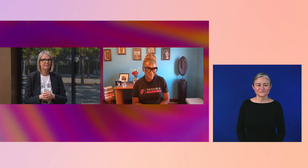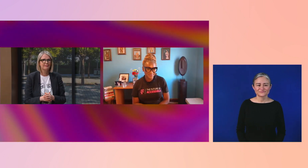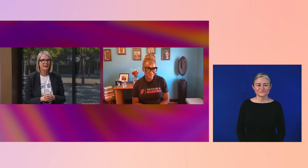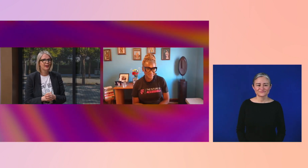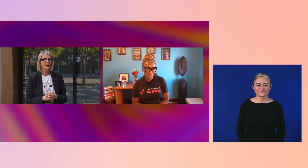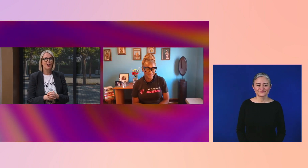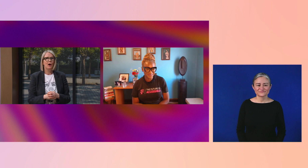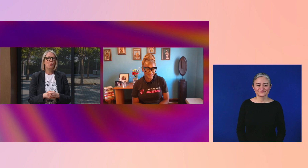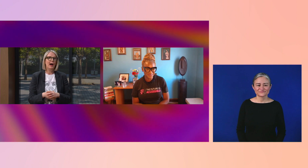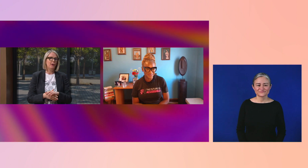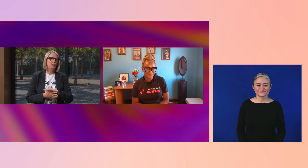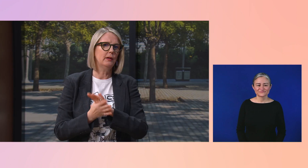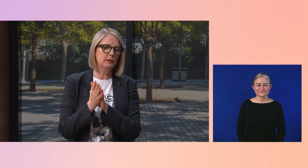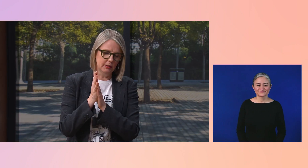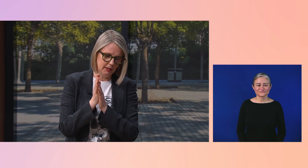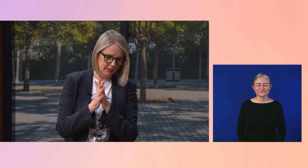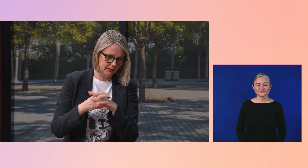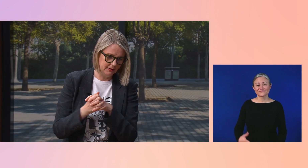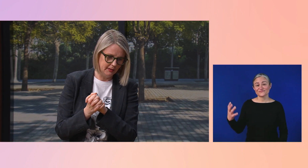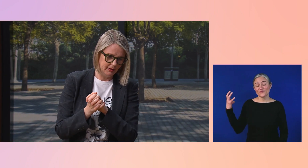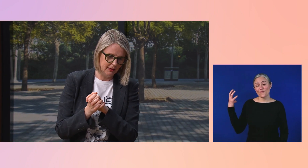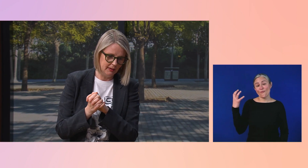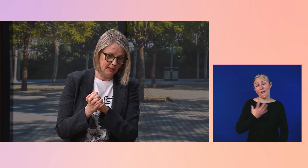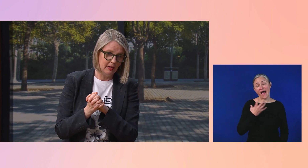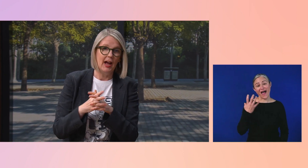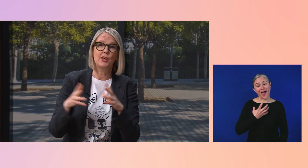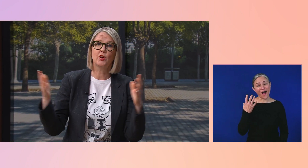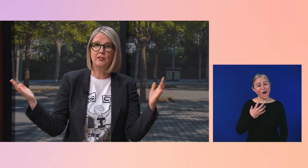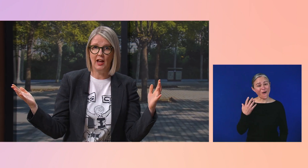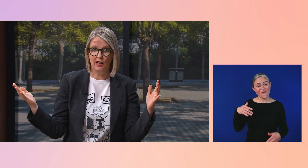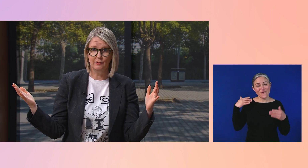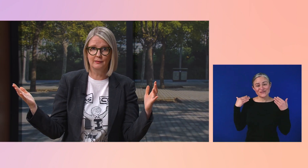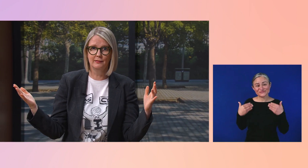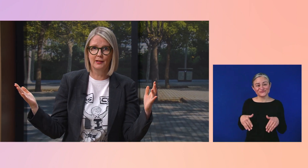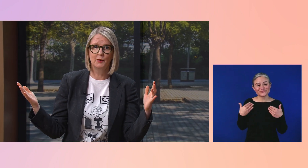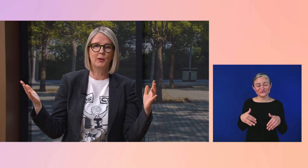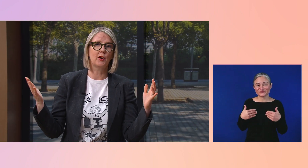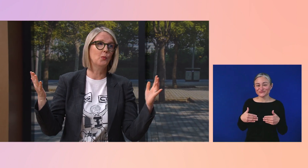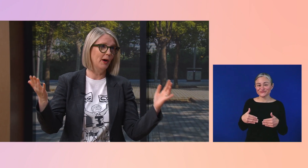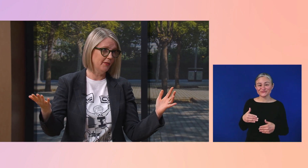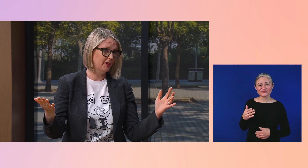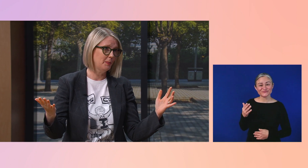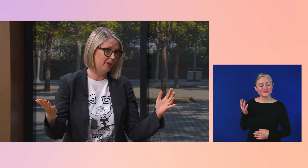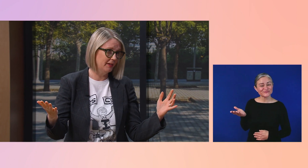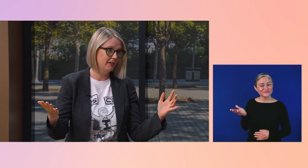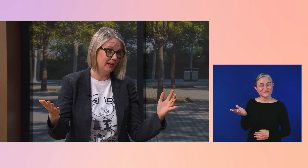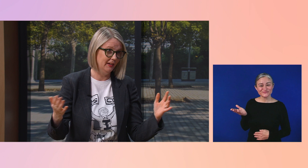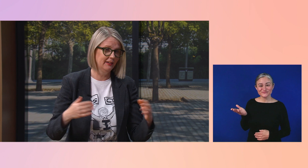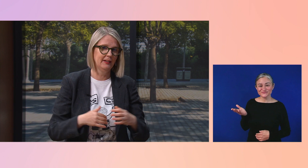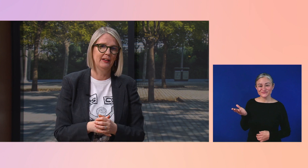Wow, well, as you can tell, we got a wealth of experience here.